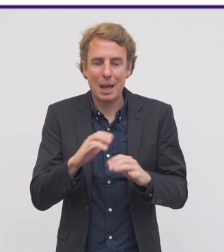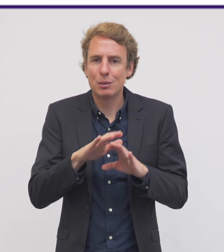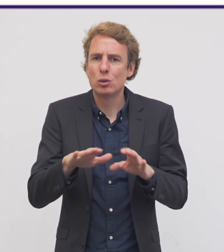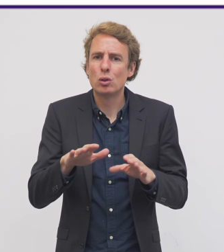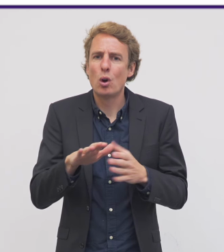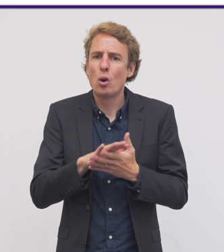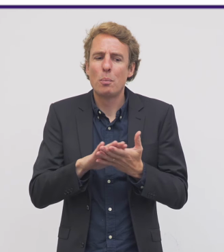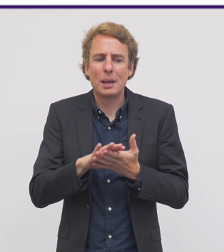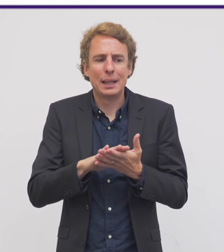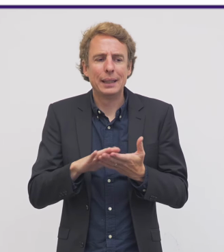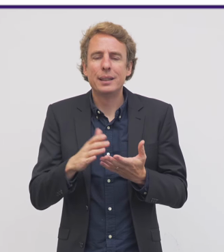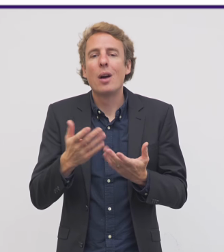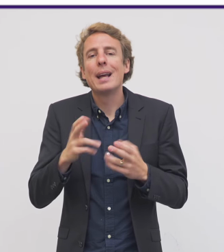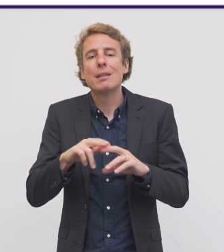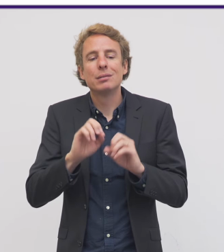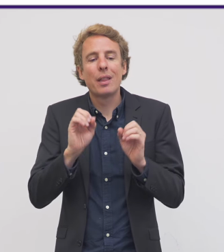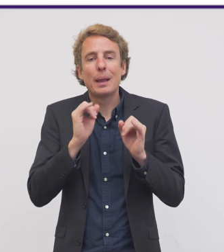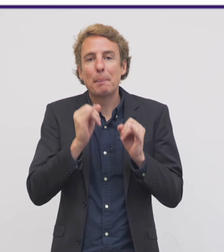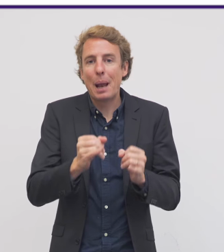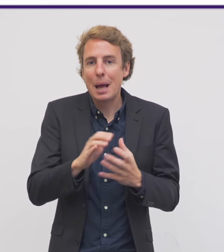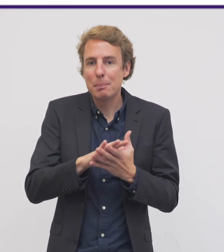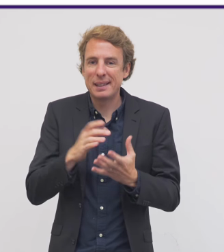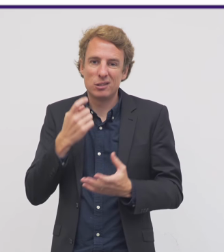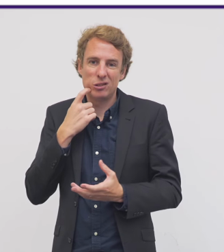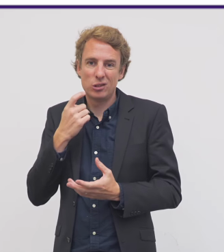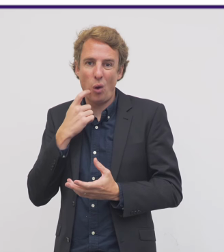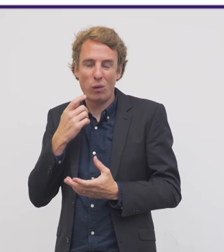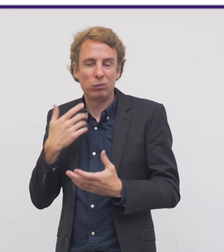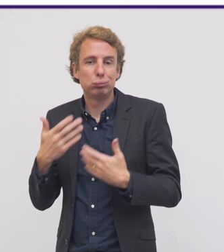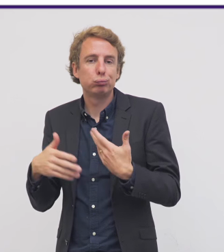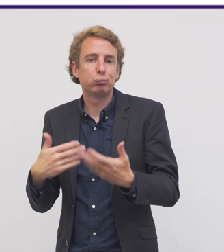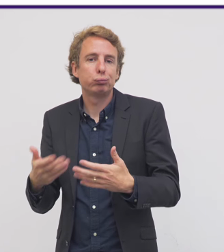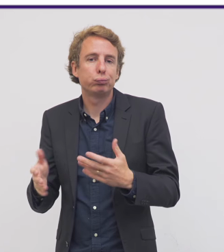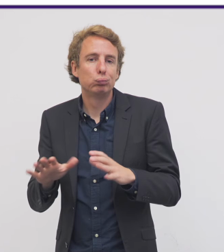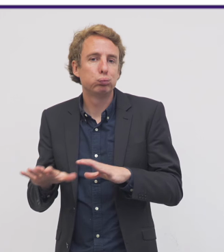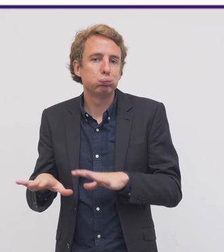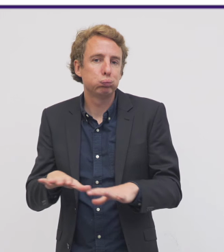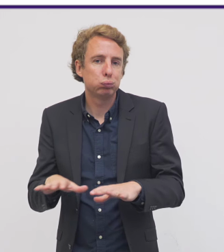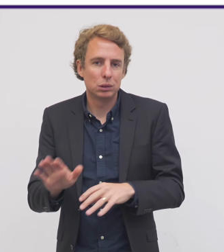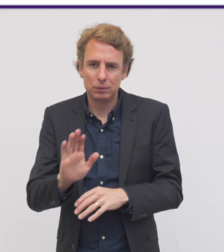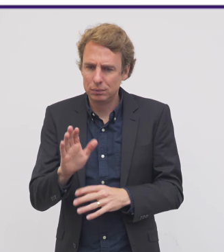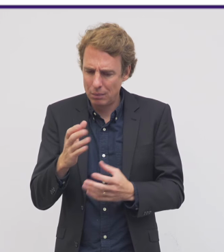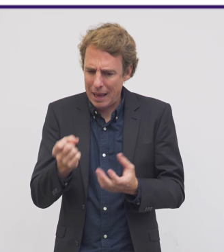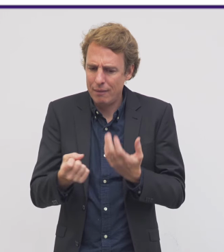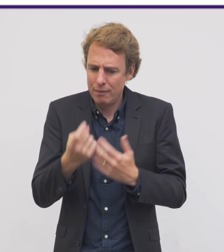We still inspect problems, we still look at failure, but we do it in a meaningful way.